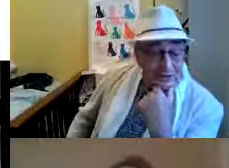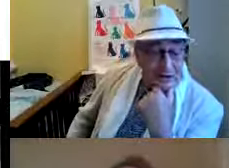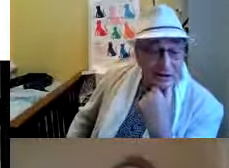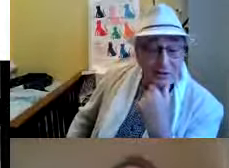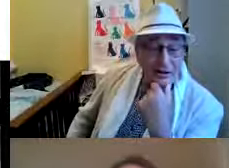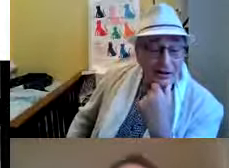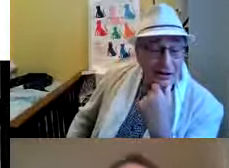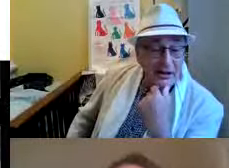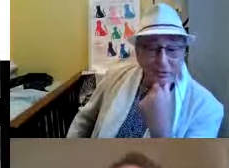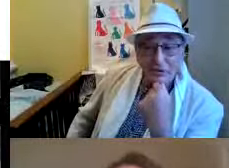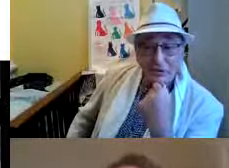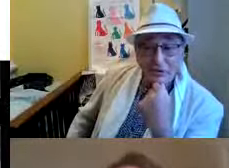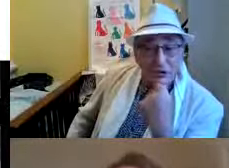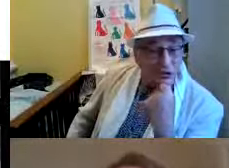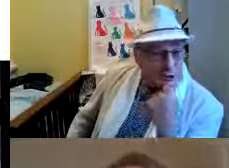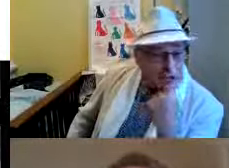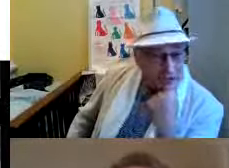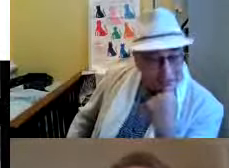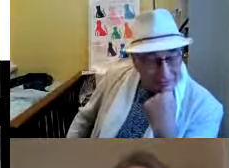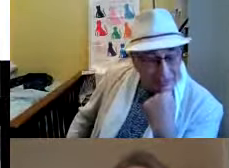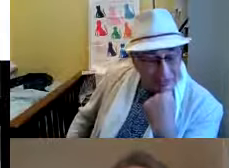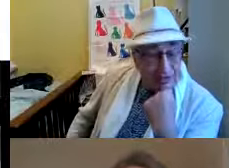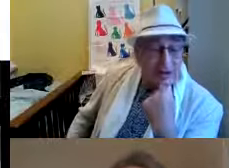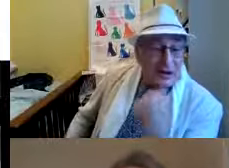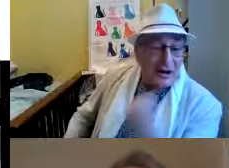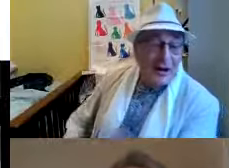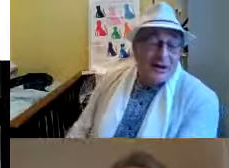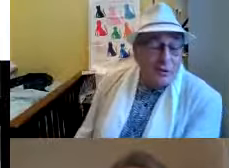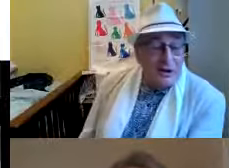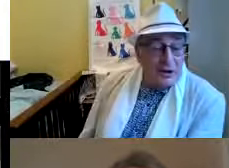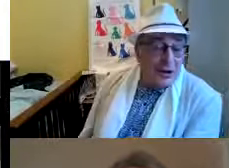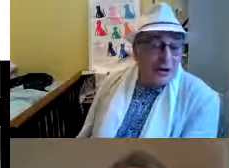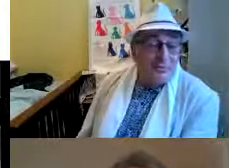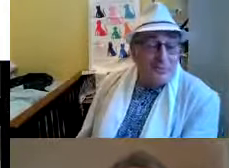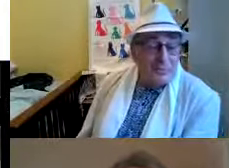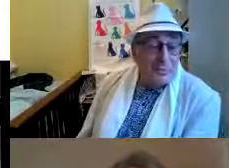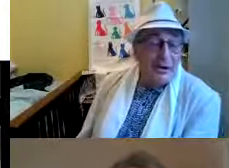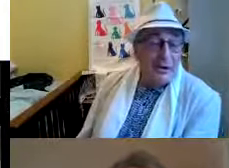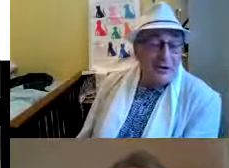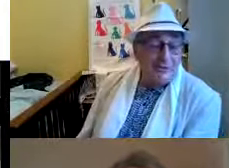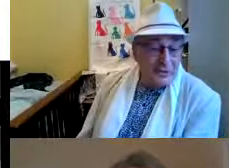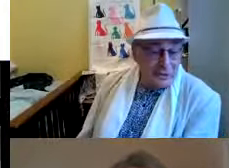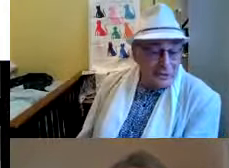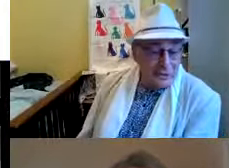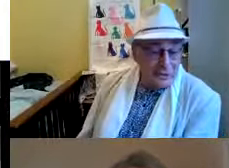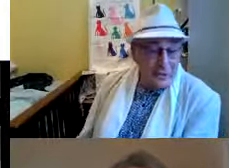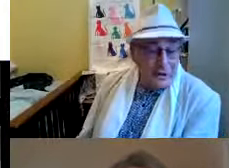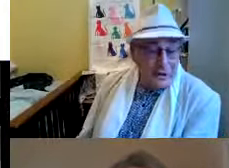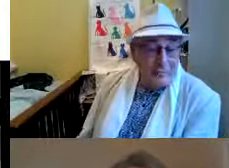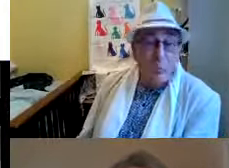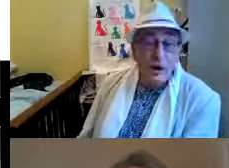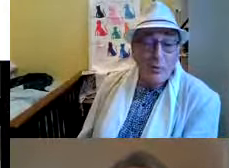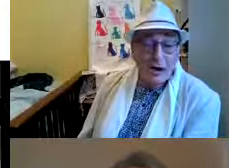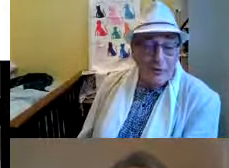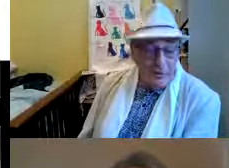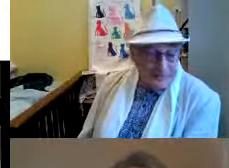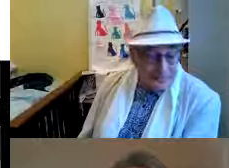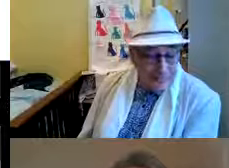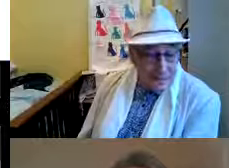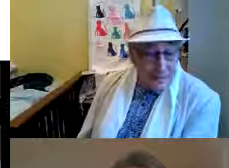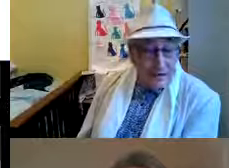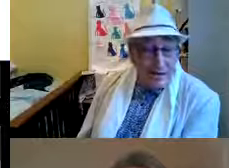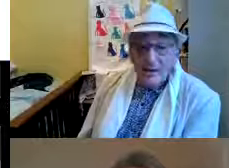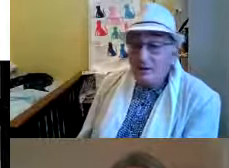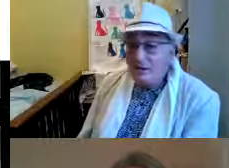a little outline of interventions and a little bit about the pr for this of um legacy and then